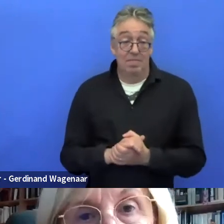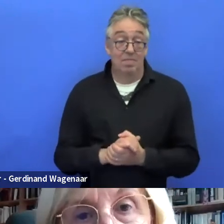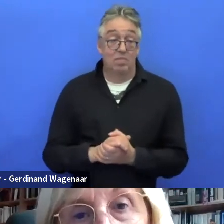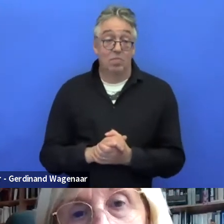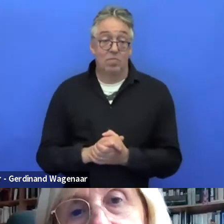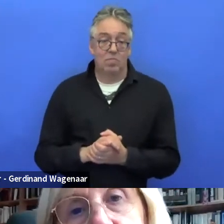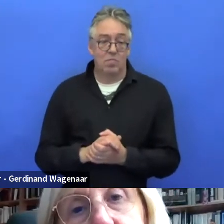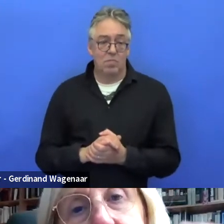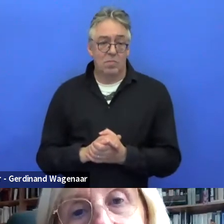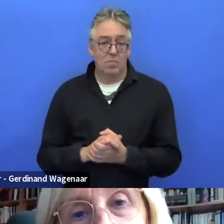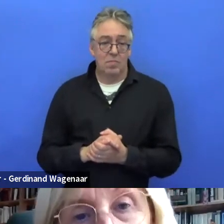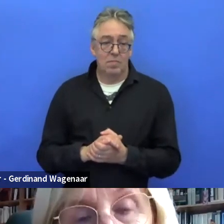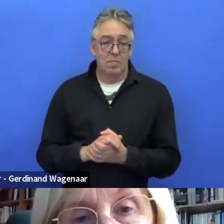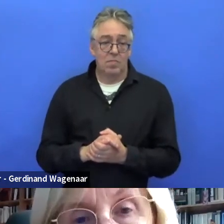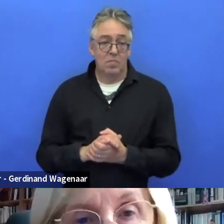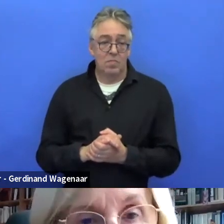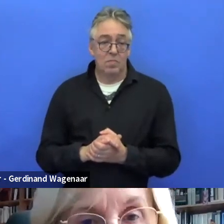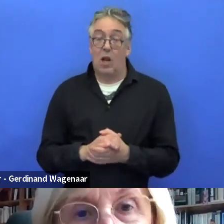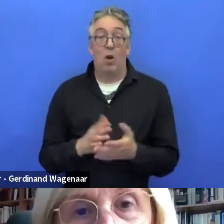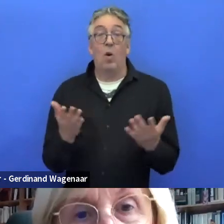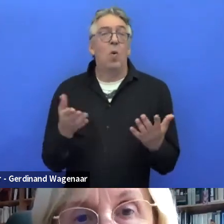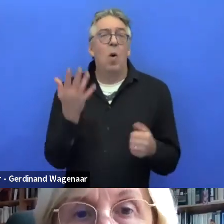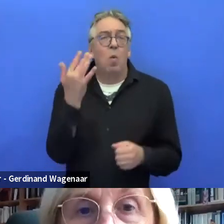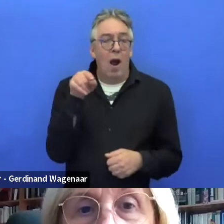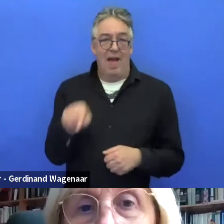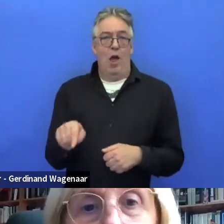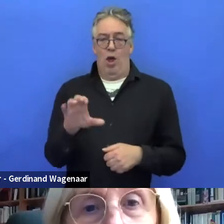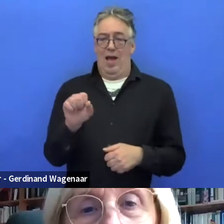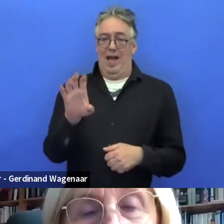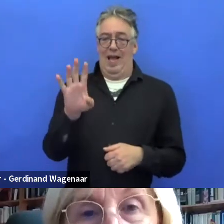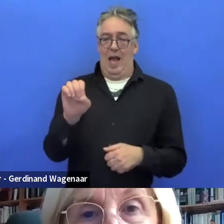We could have from the Commission a defensive attitude